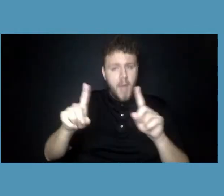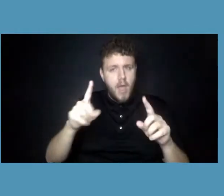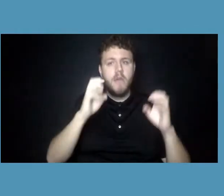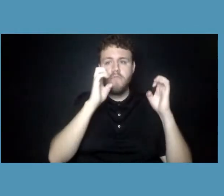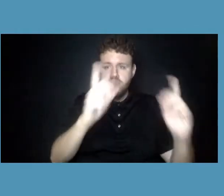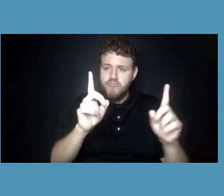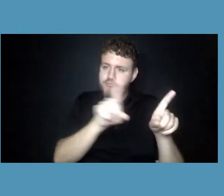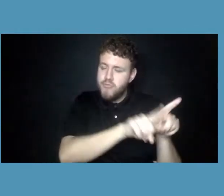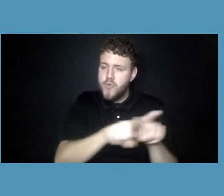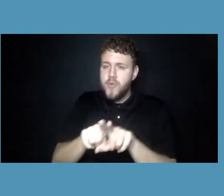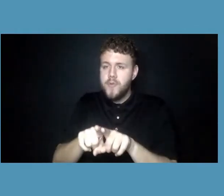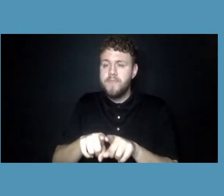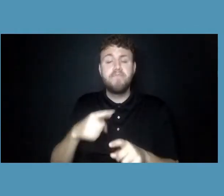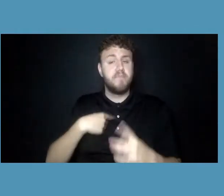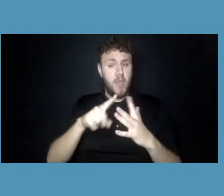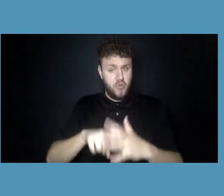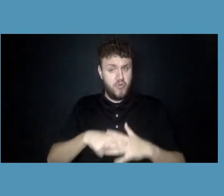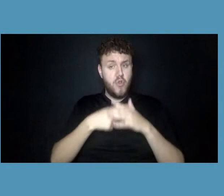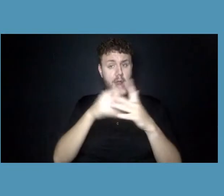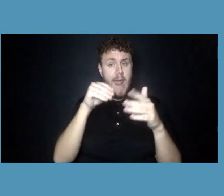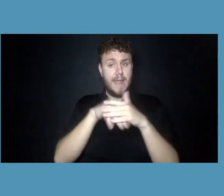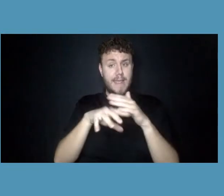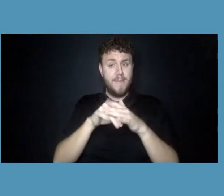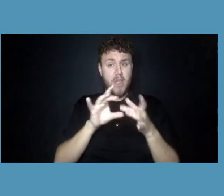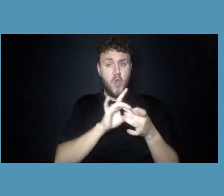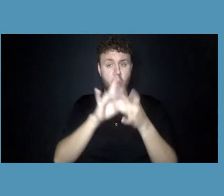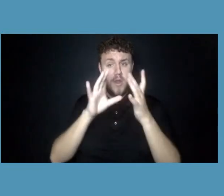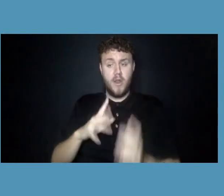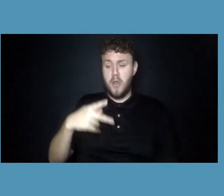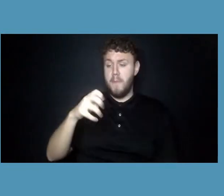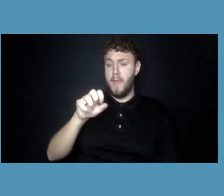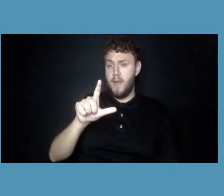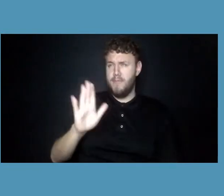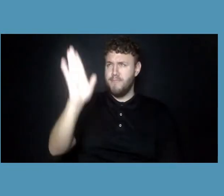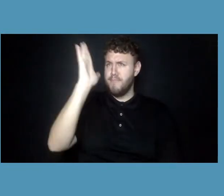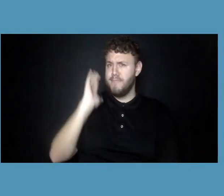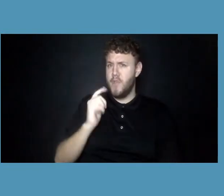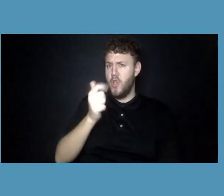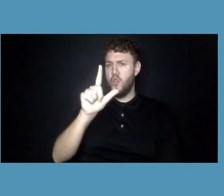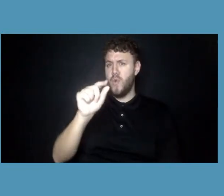started as the accessibility coordinator at the Peale in 2018 as the first accessibility